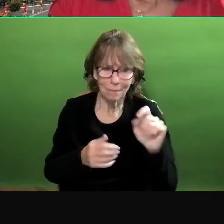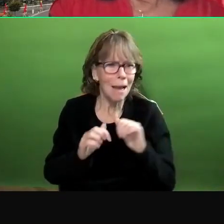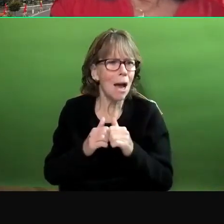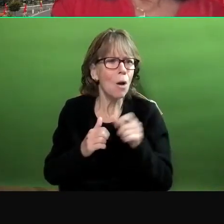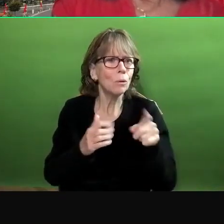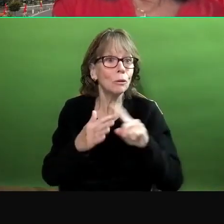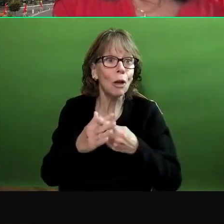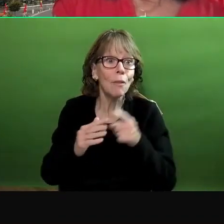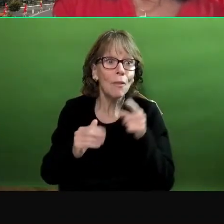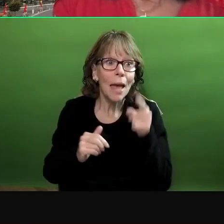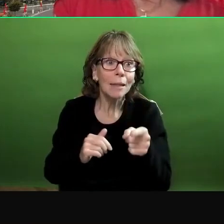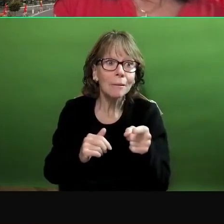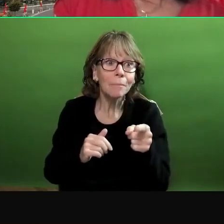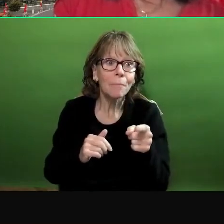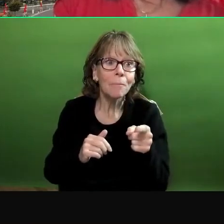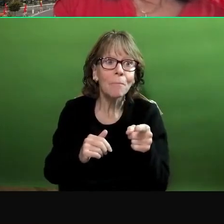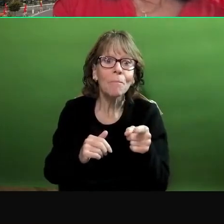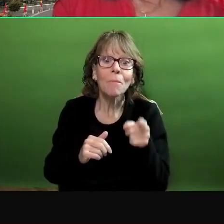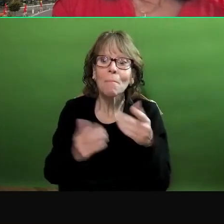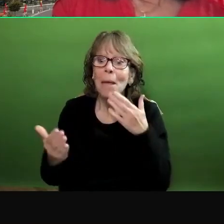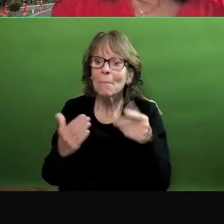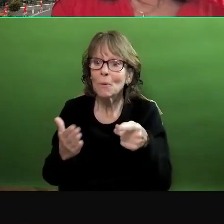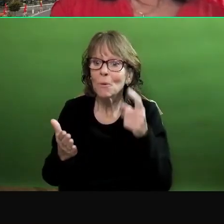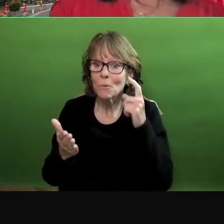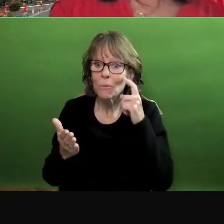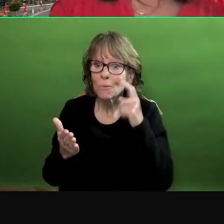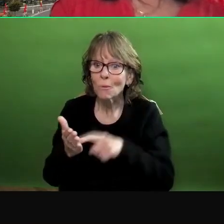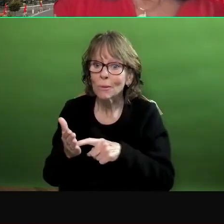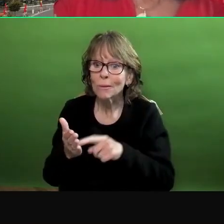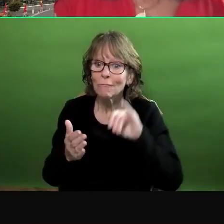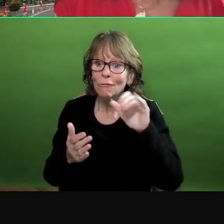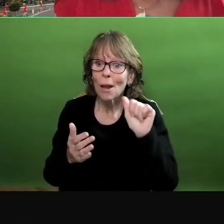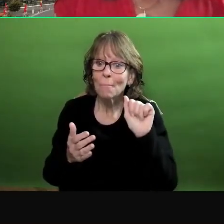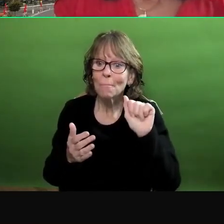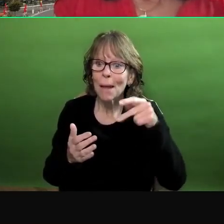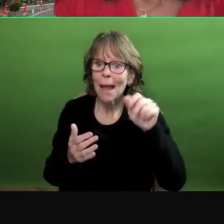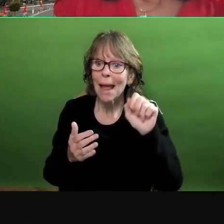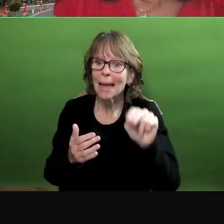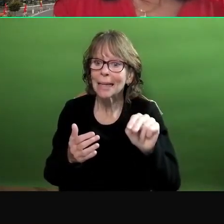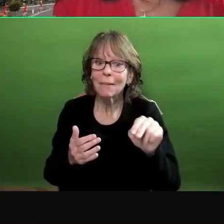many of you may know that Japan has been facing a caregiver crisis for a